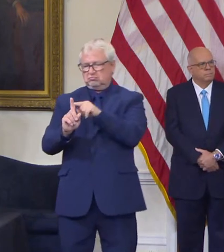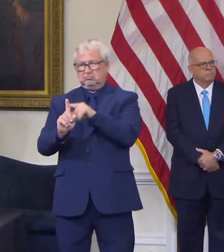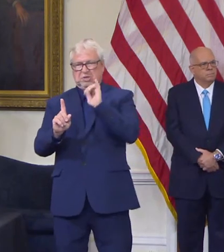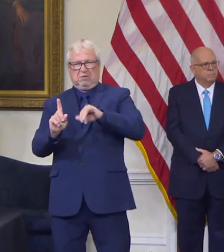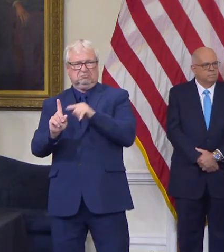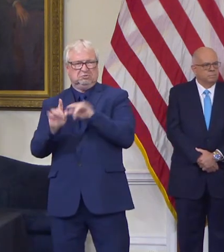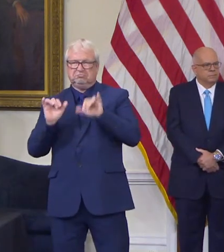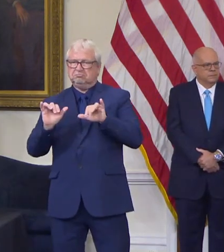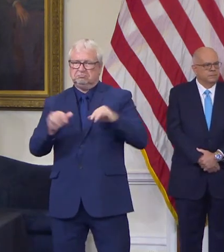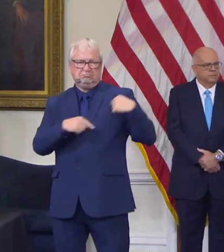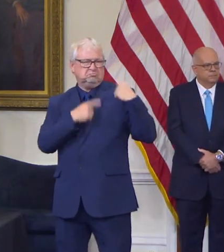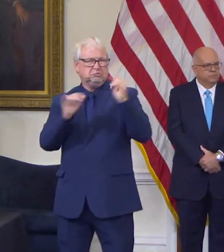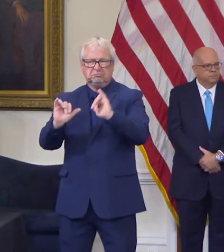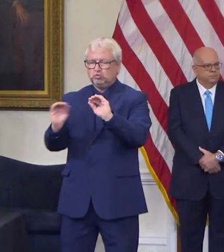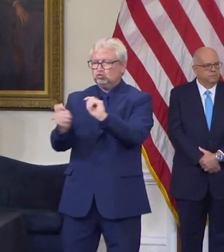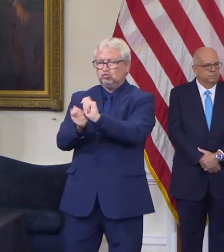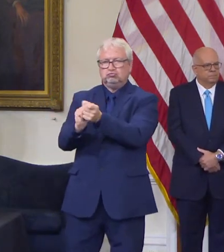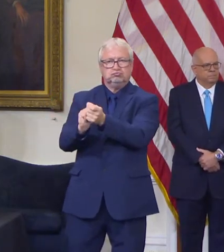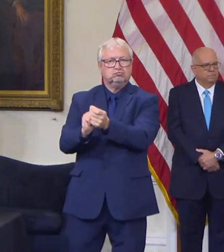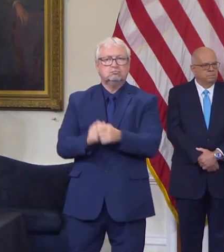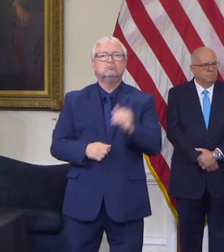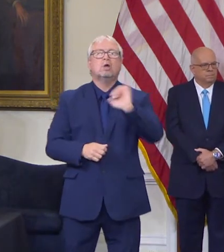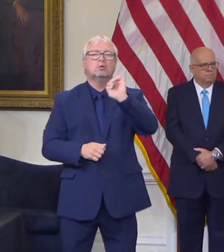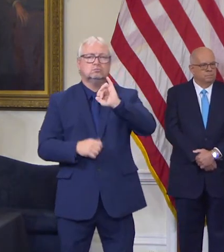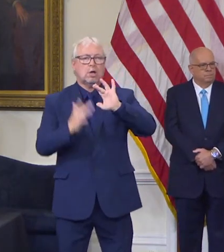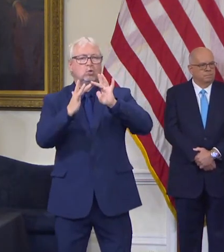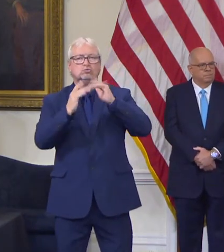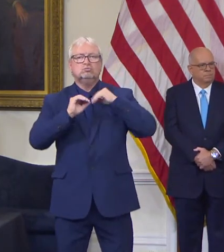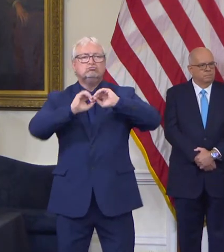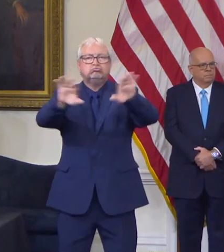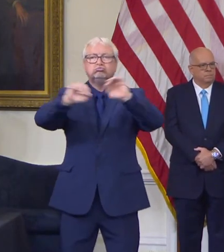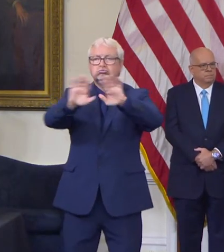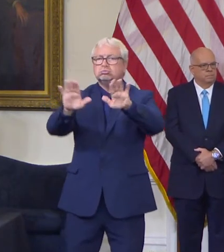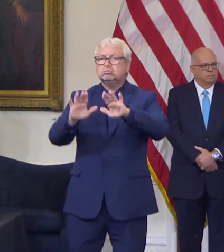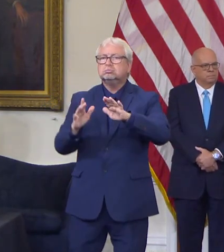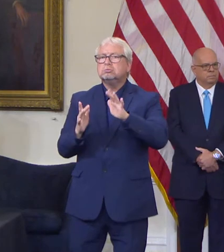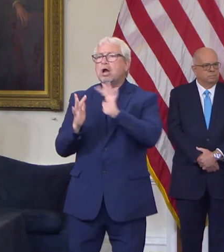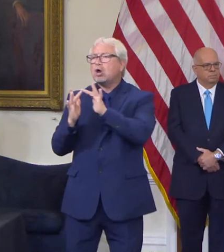The call outreach also includes options to submit a request for an in-home vaccination